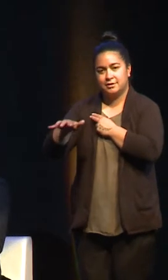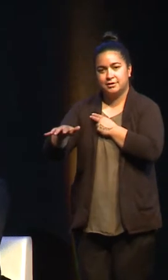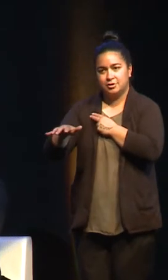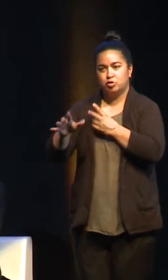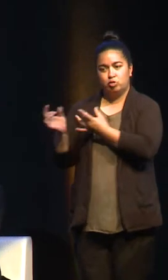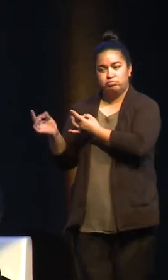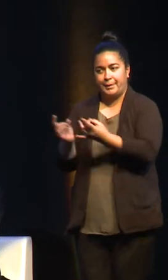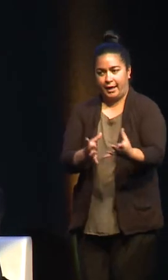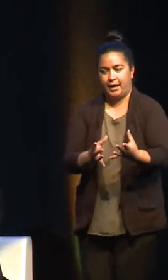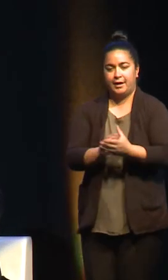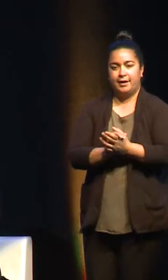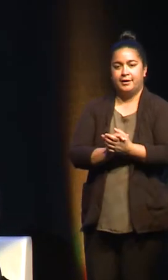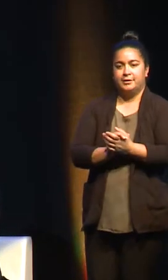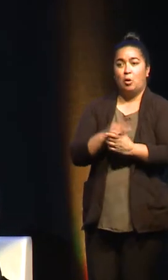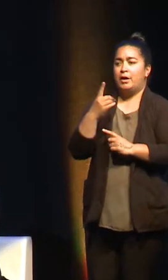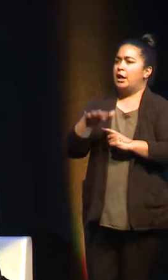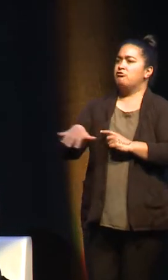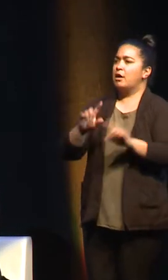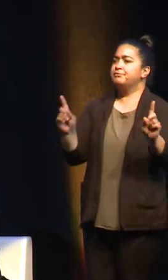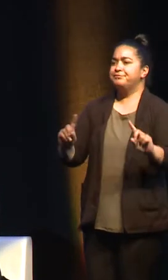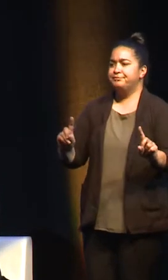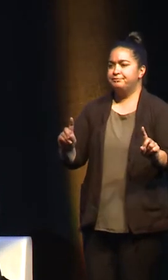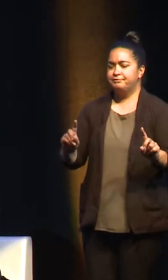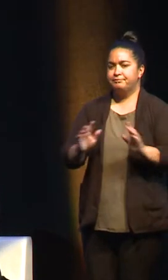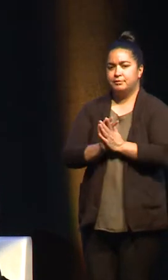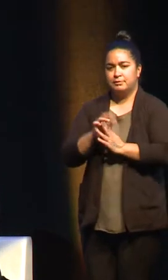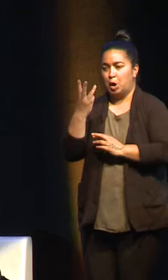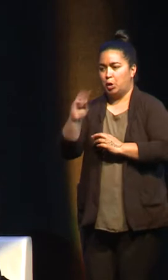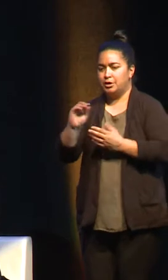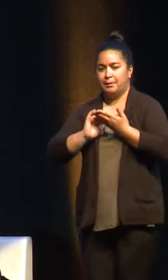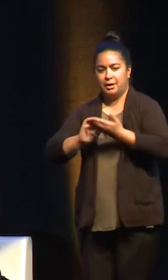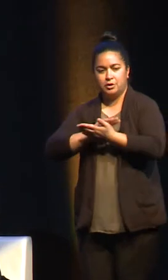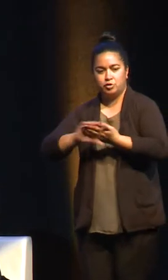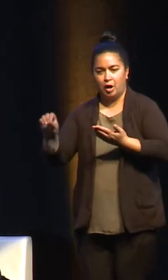for that. So one area would be our thirty million investment in biodiesel, which is